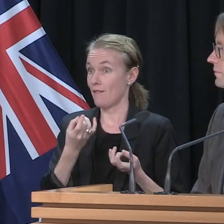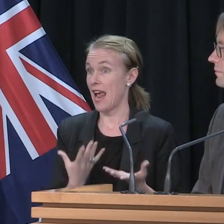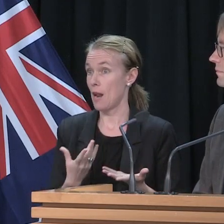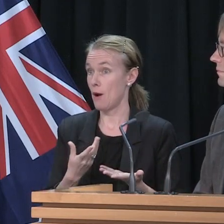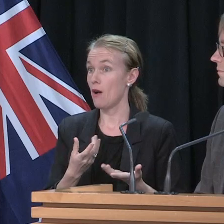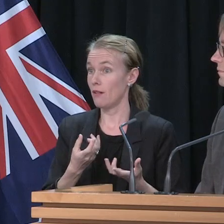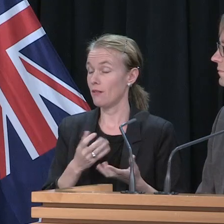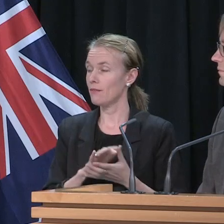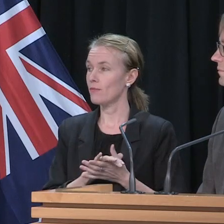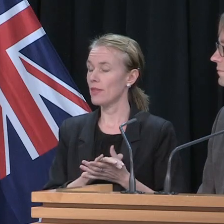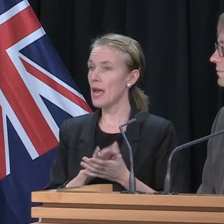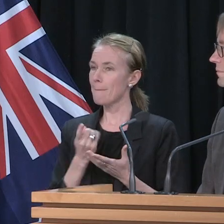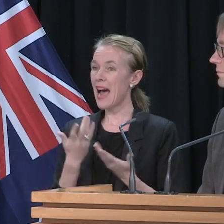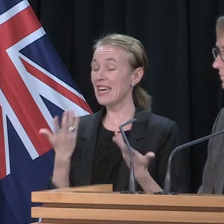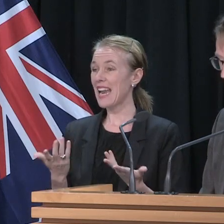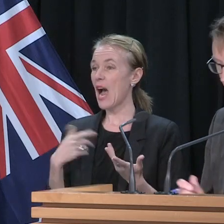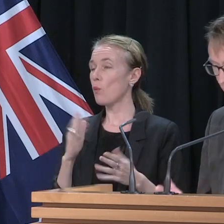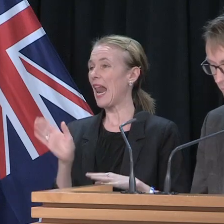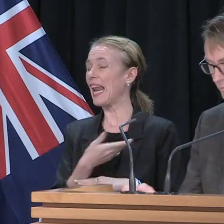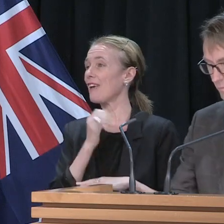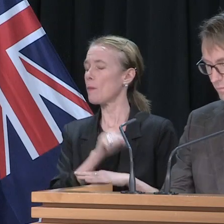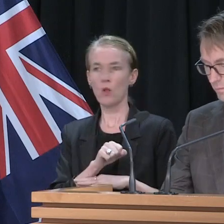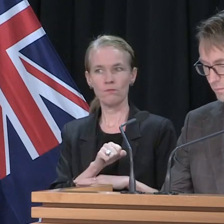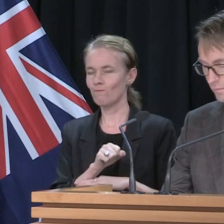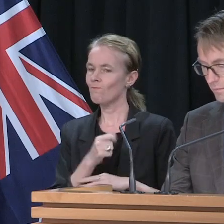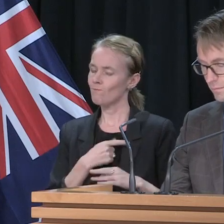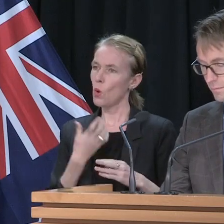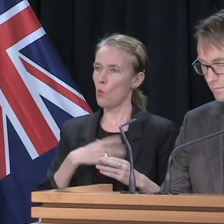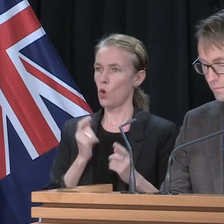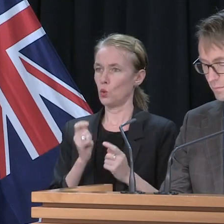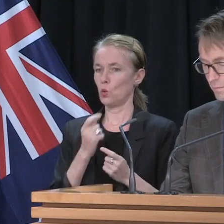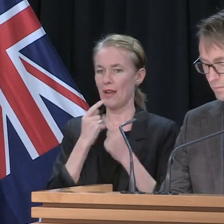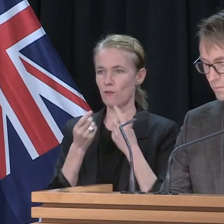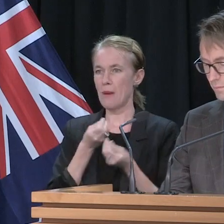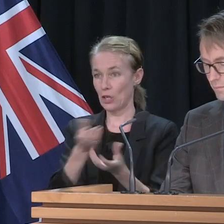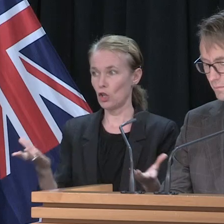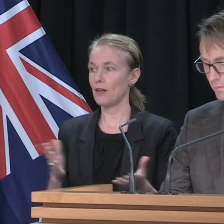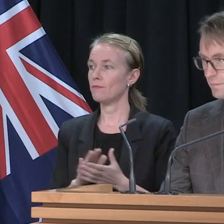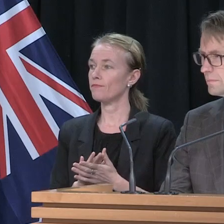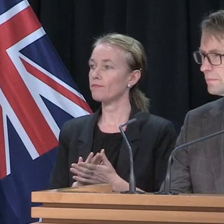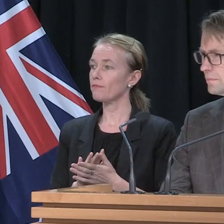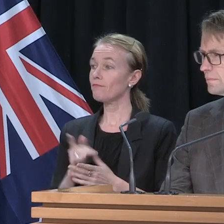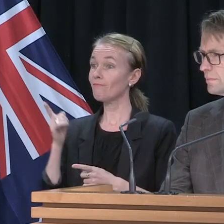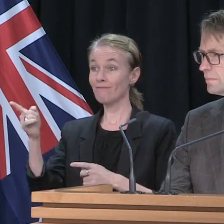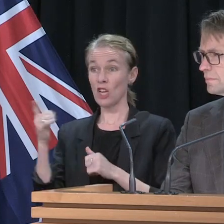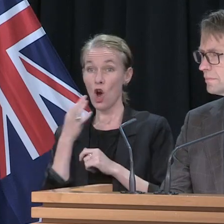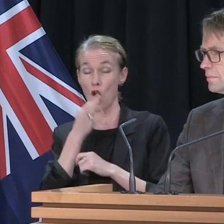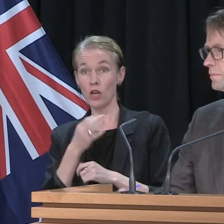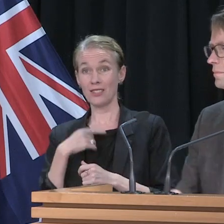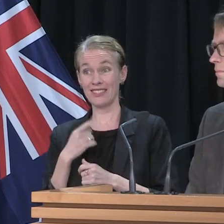on funding that as well. But, we're not - we're not dilly-dallying about this. We